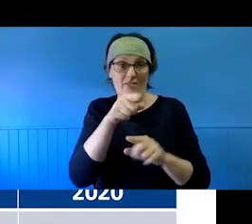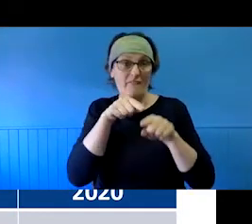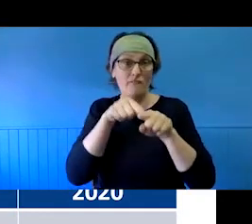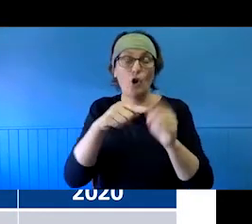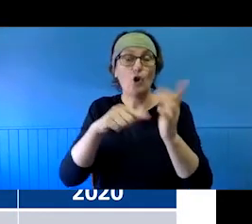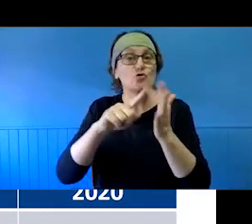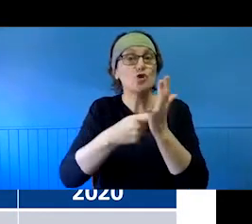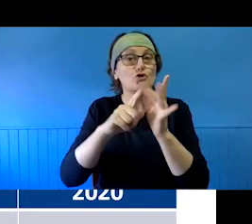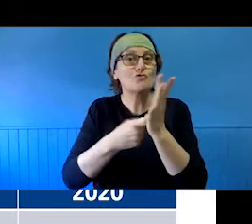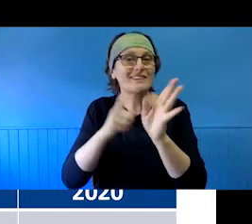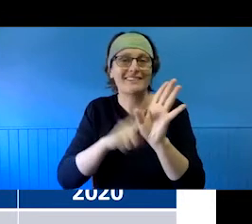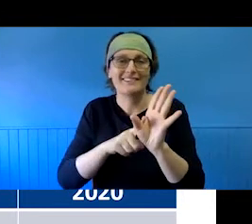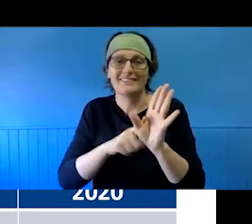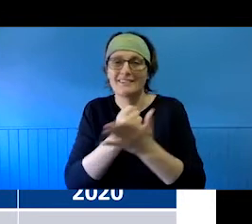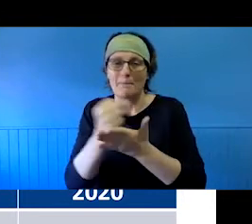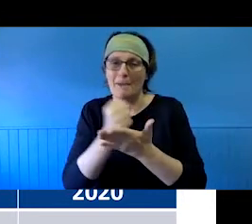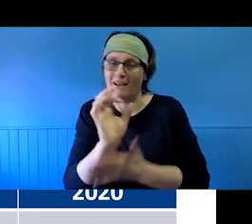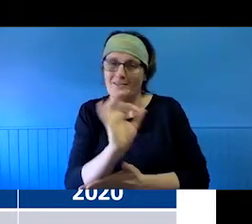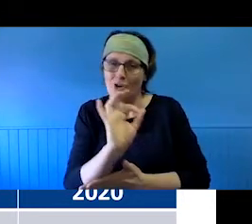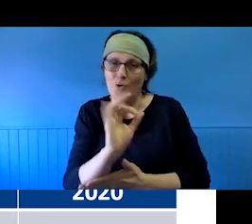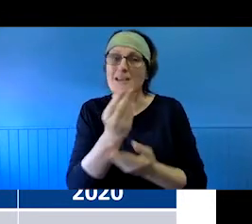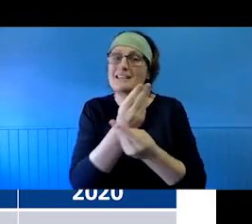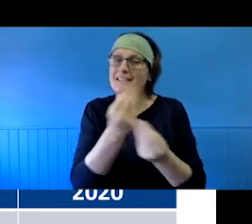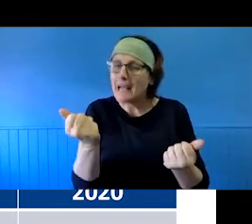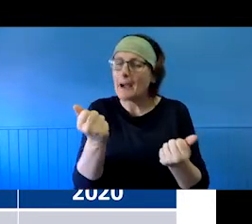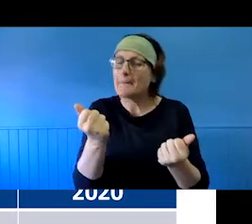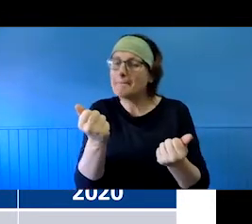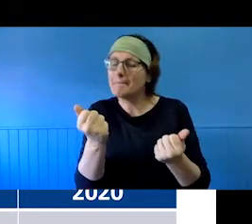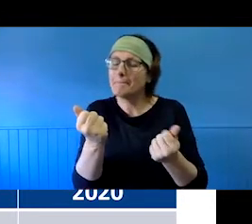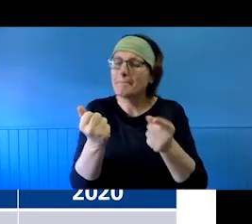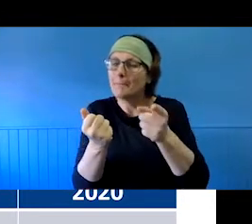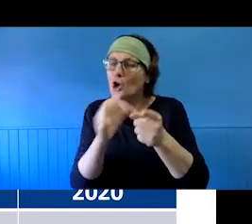So you have to consider that some of those may not be fully online. They might